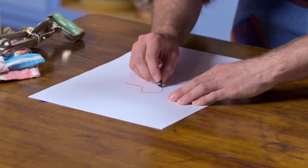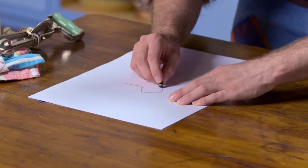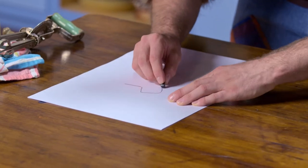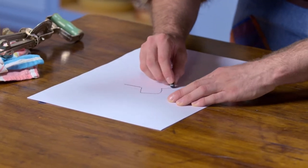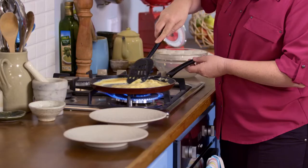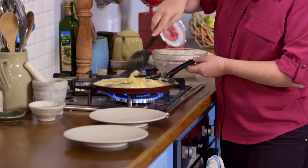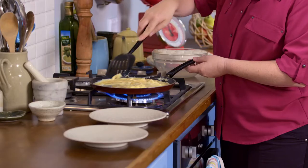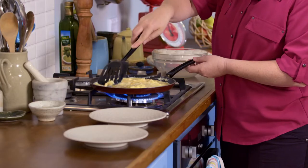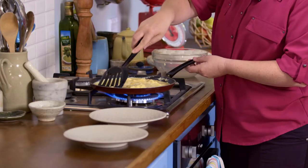Hmm.